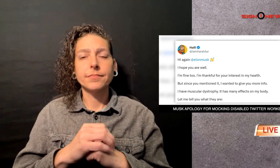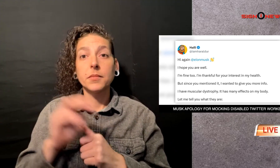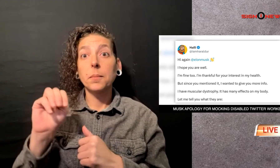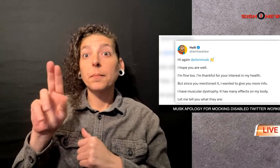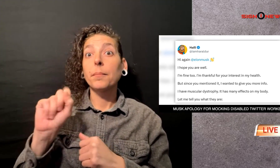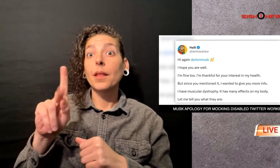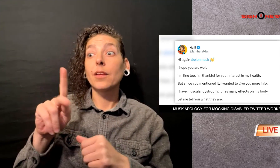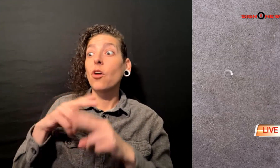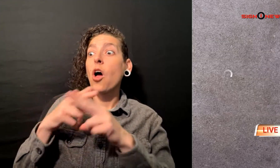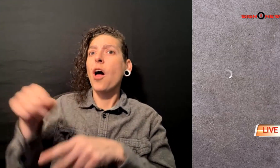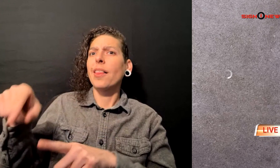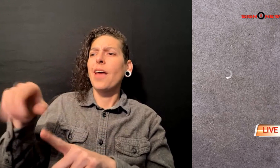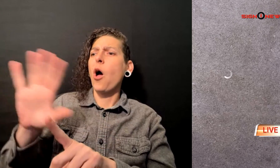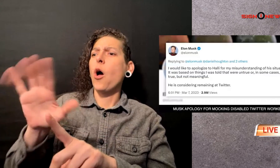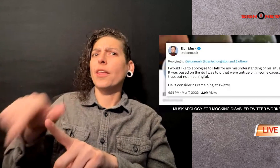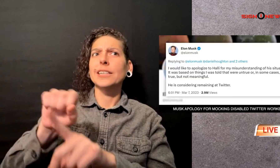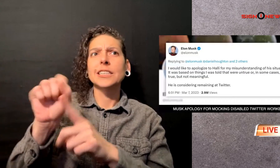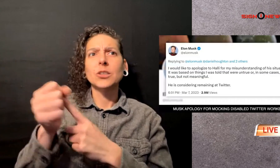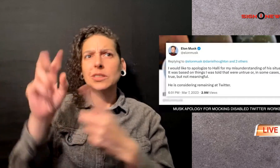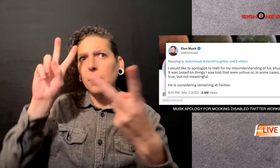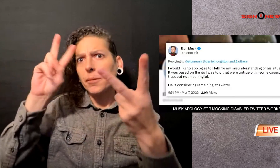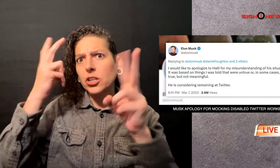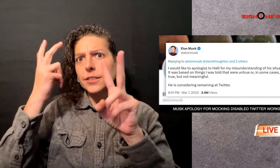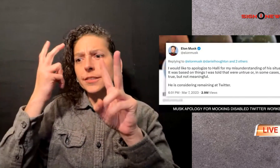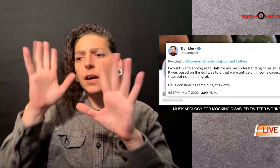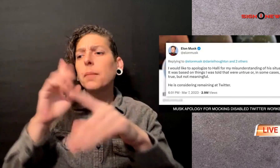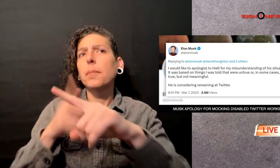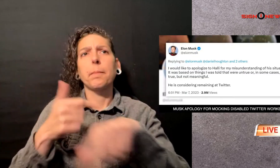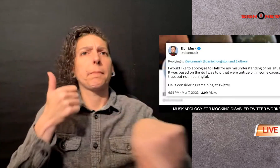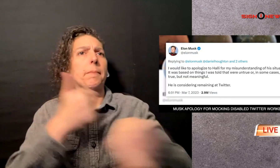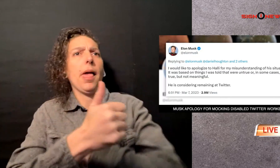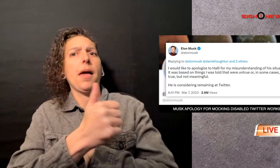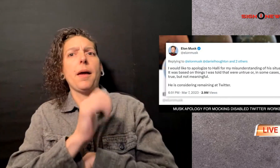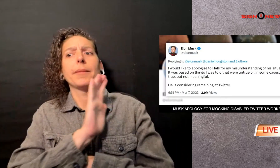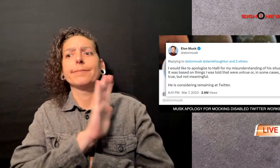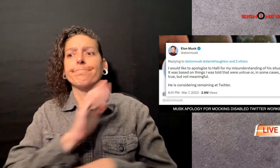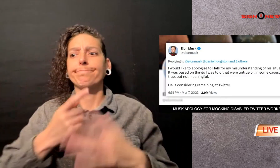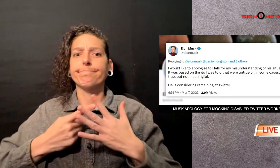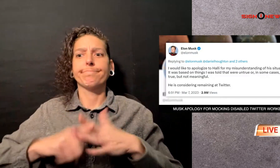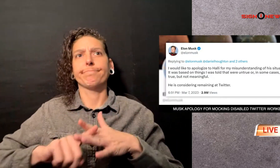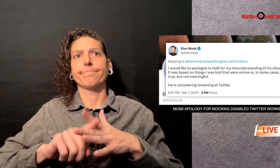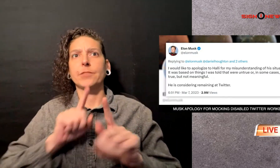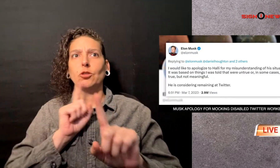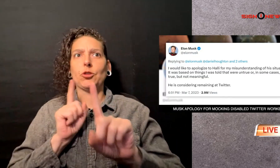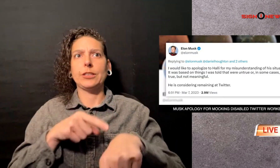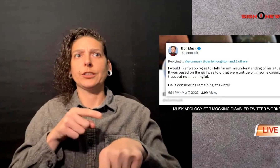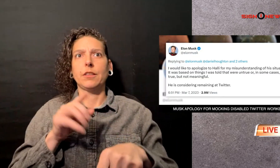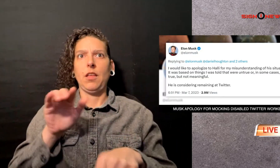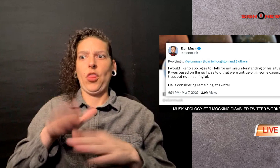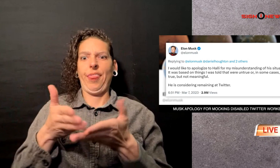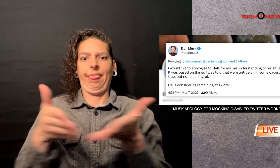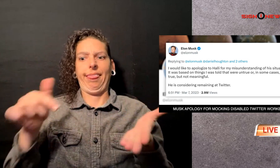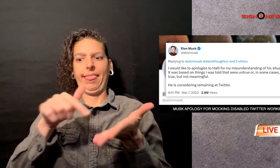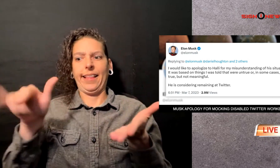Musk called the situation a misunderstanding and blamed his original reaction on things he was told